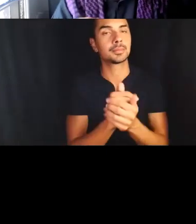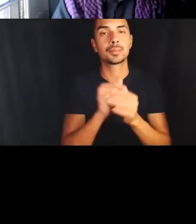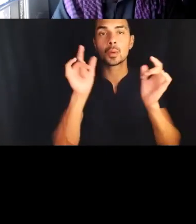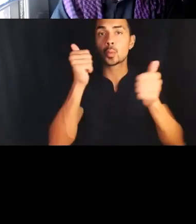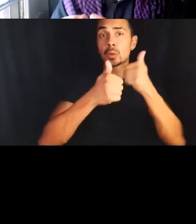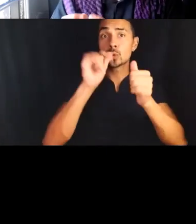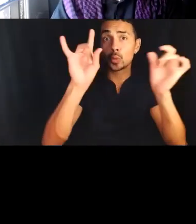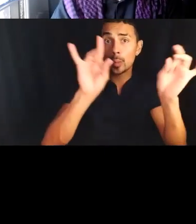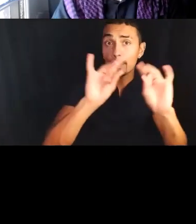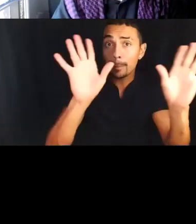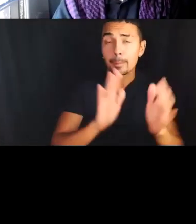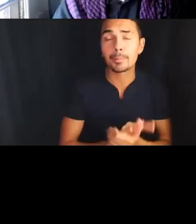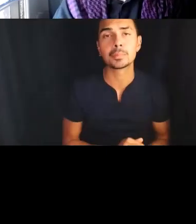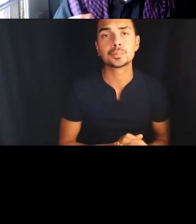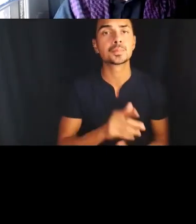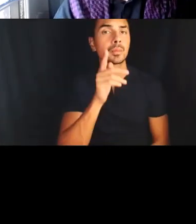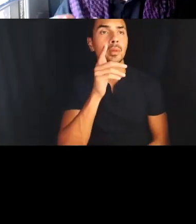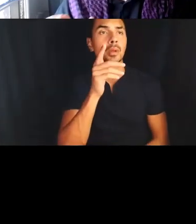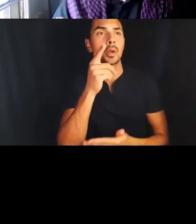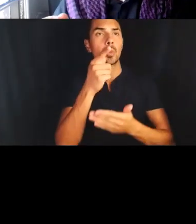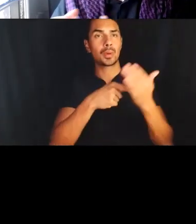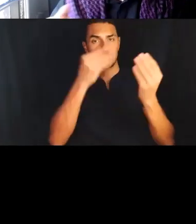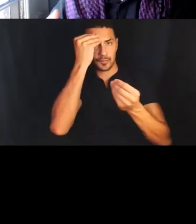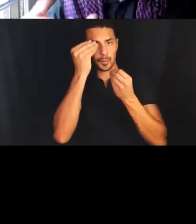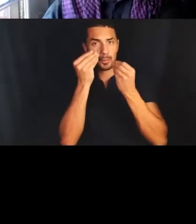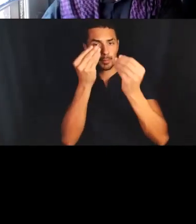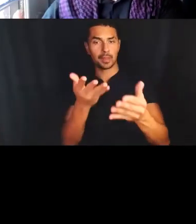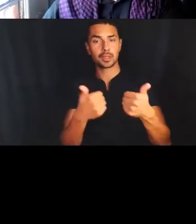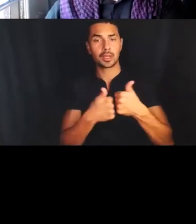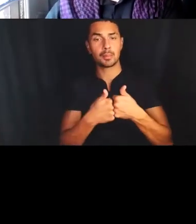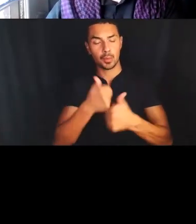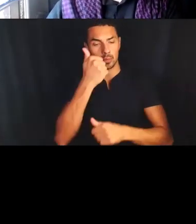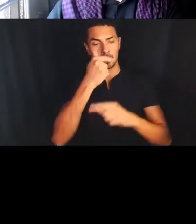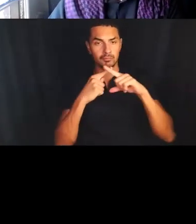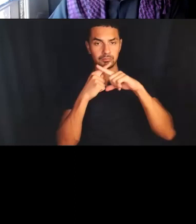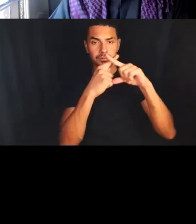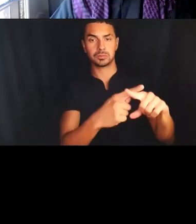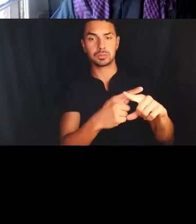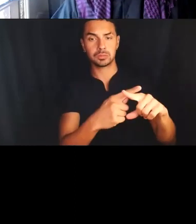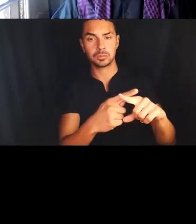and who the information will be most targeted or geared towards.